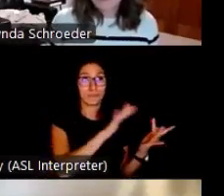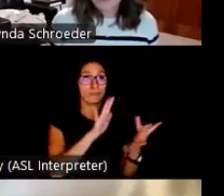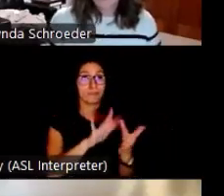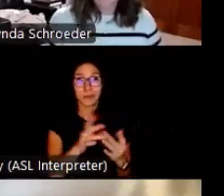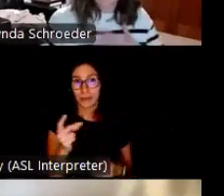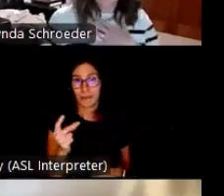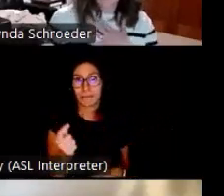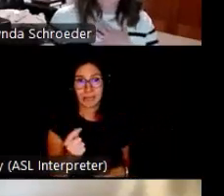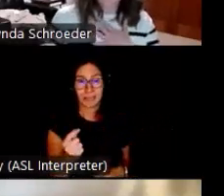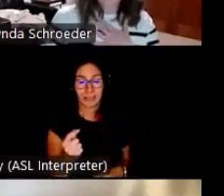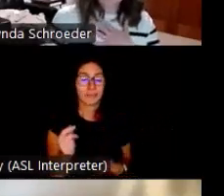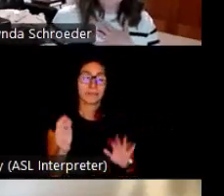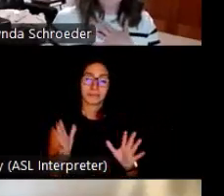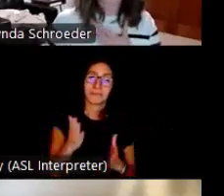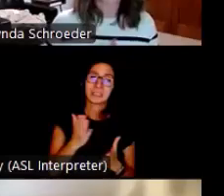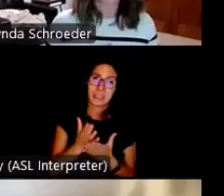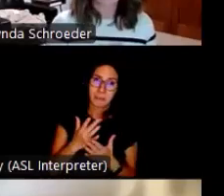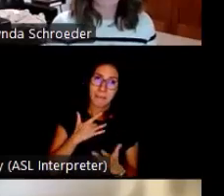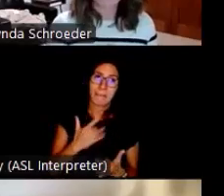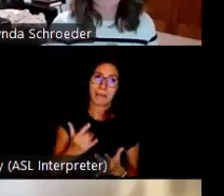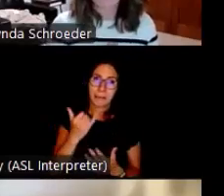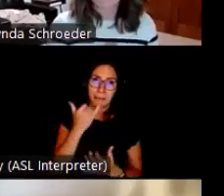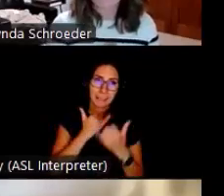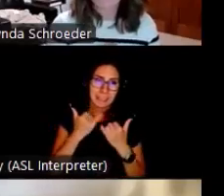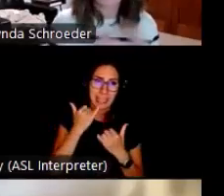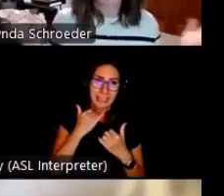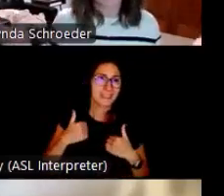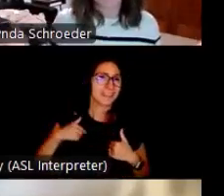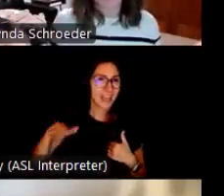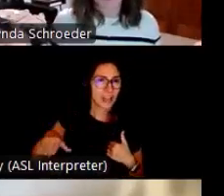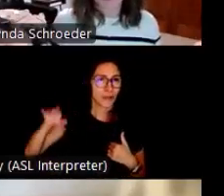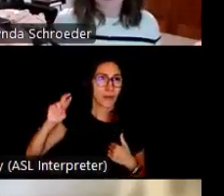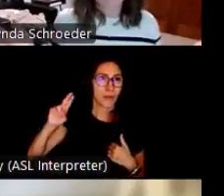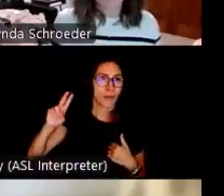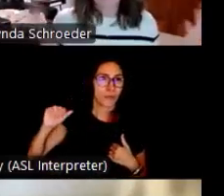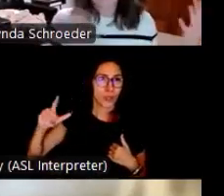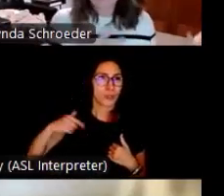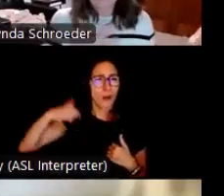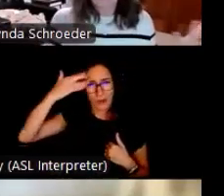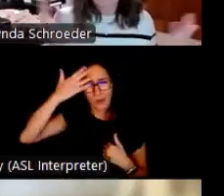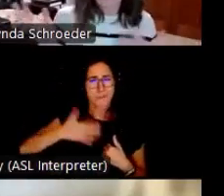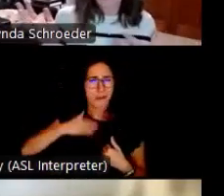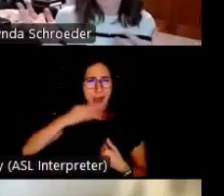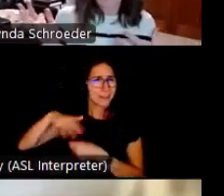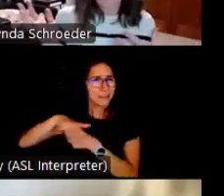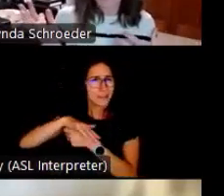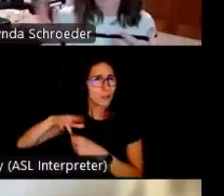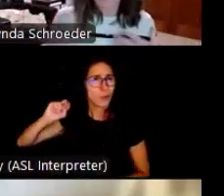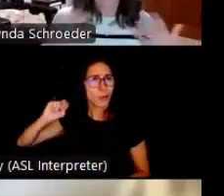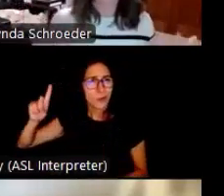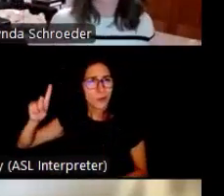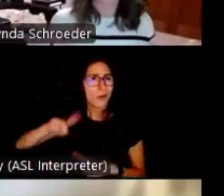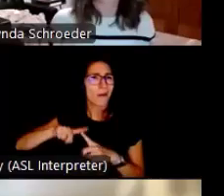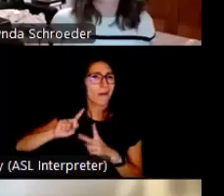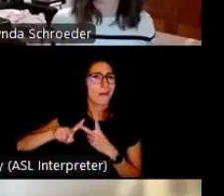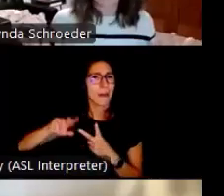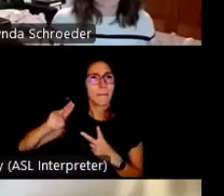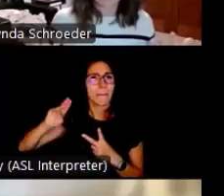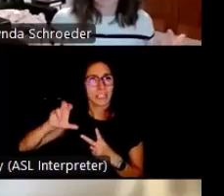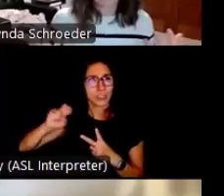I grew up rural. And so I knew my rural area. I knew North Dakota. And I knew Minnesota. And I had made my own assumptions.